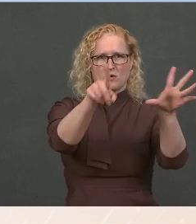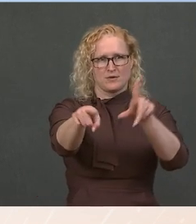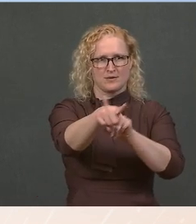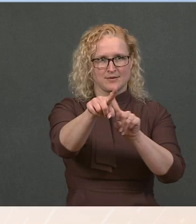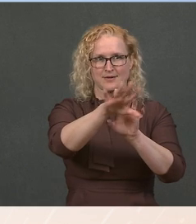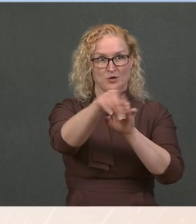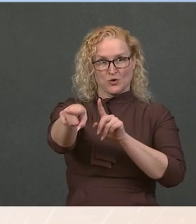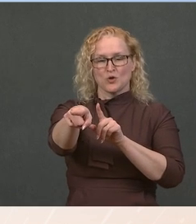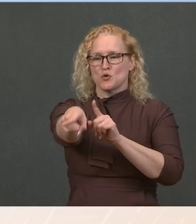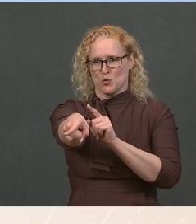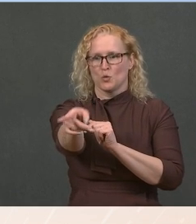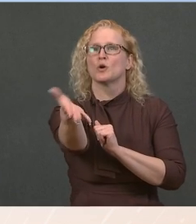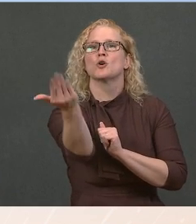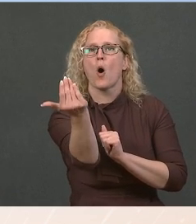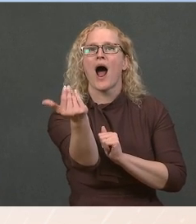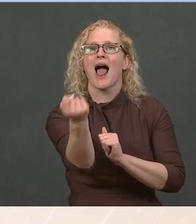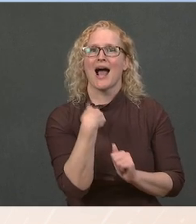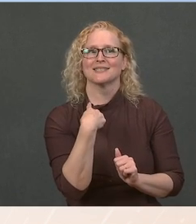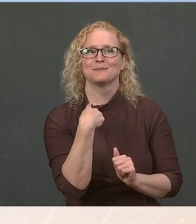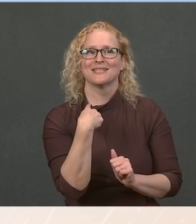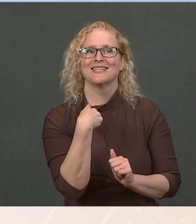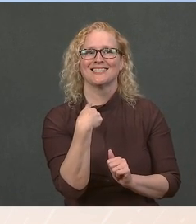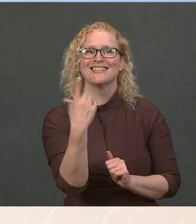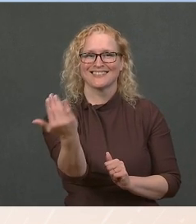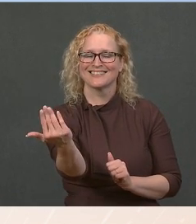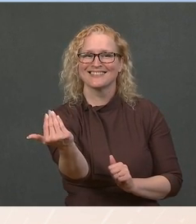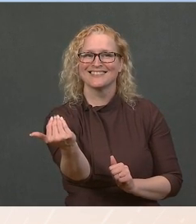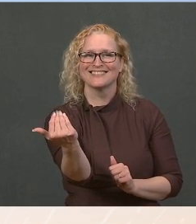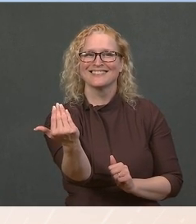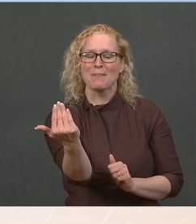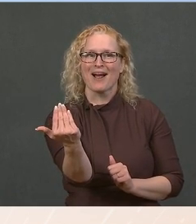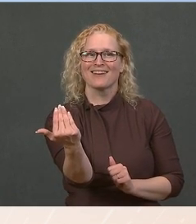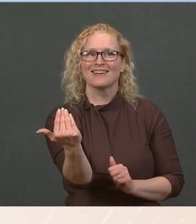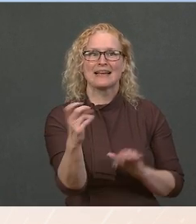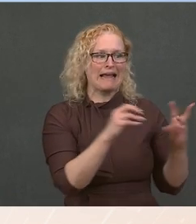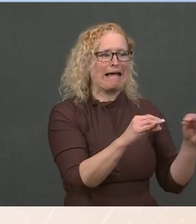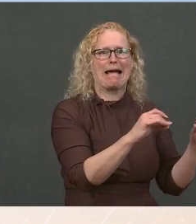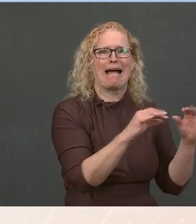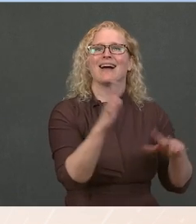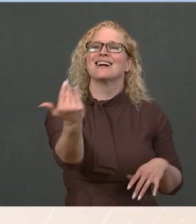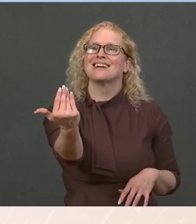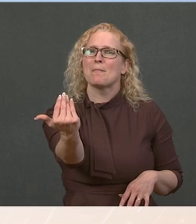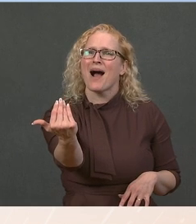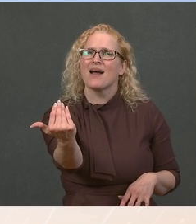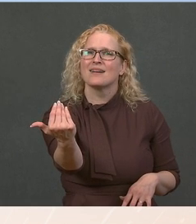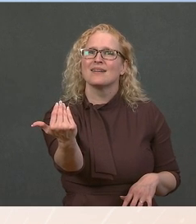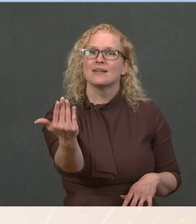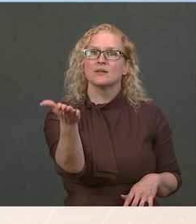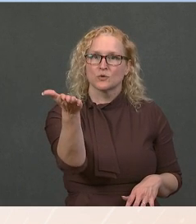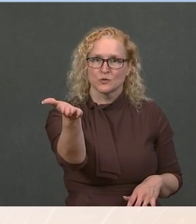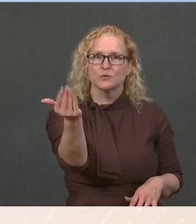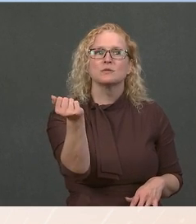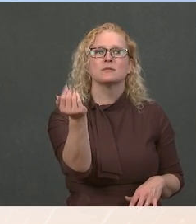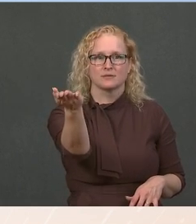for democracy, to allow more reporters to ask questions? Ms. Jean-Pierre: Go ahead. Eugene asked a question. The Press: (Cross-talk.) The Press: Fellas, let's maintain decorum in the room, please. Ms. Jean-Pierre: I am. I haven't taken a -- Eugene. Go ahead, Eugene. Go ahead.